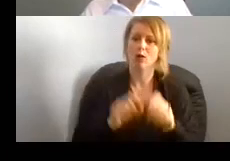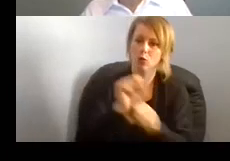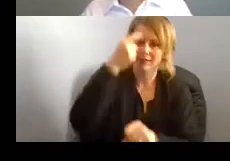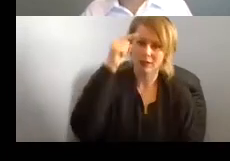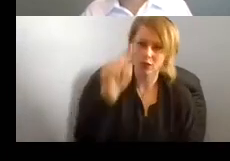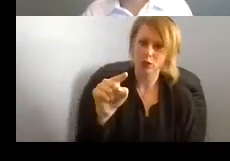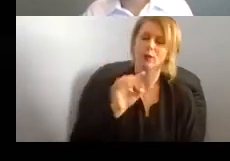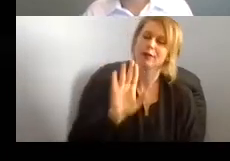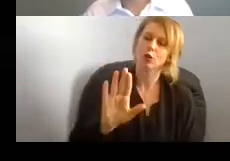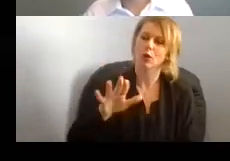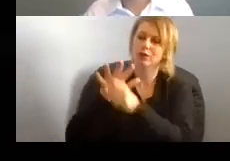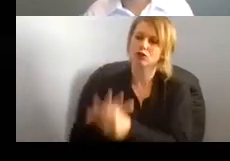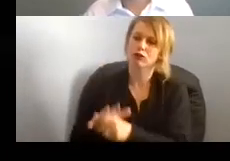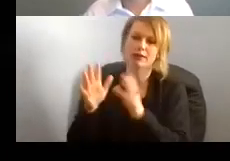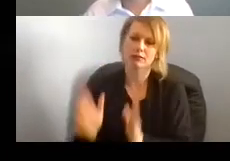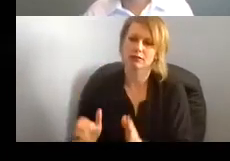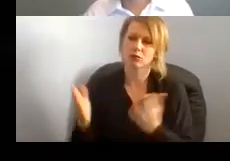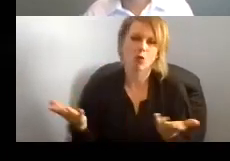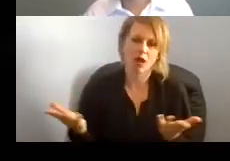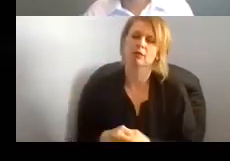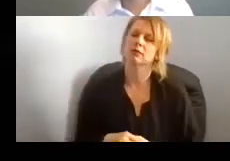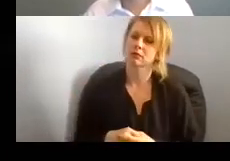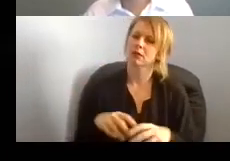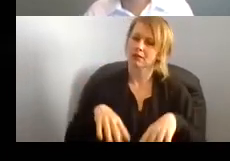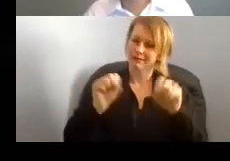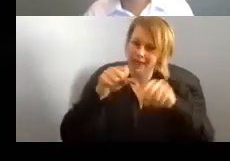Make sure that you take some time to attend to them and nurture yourself